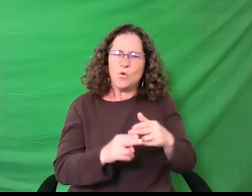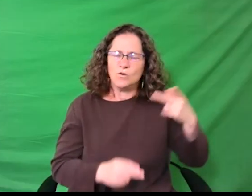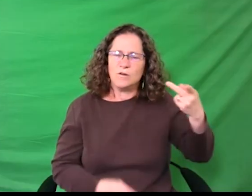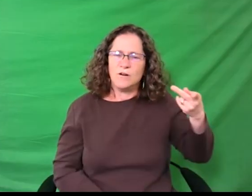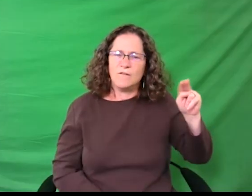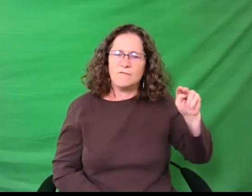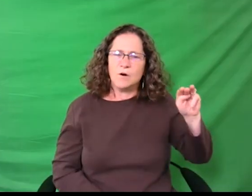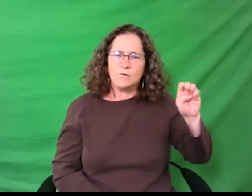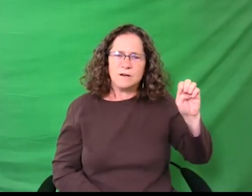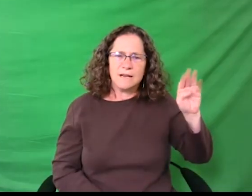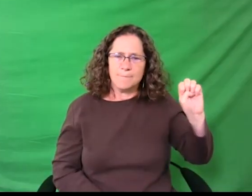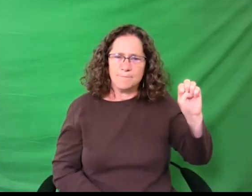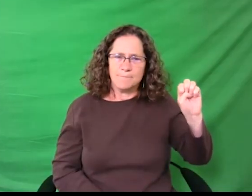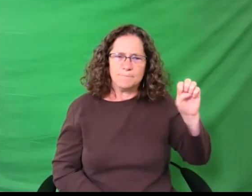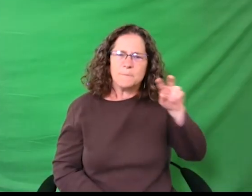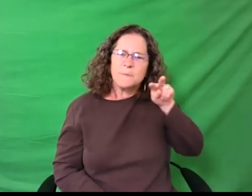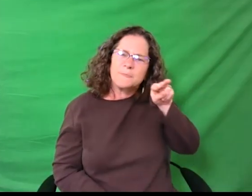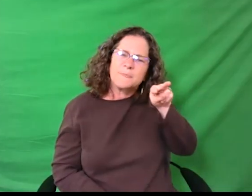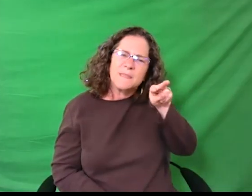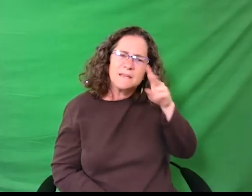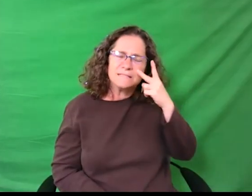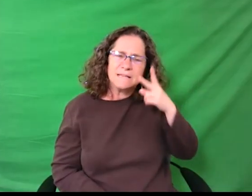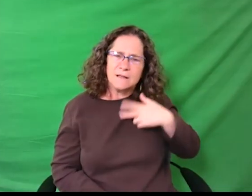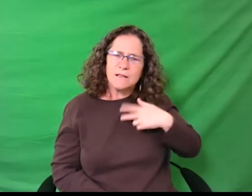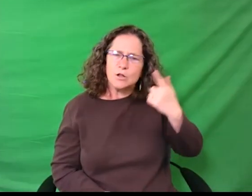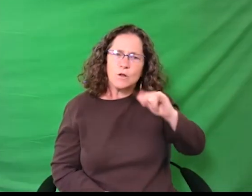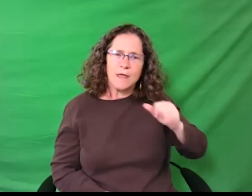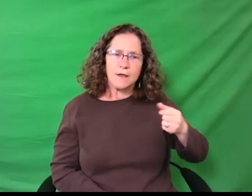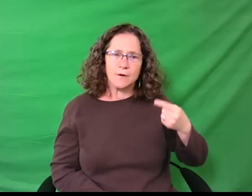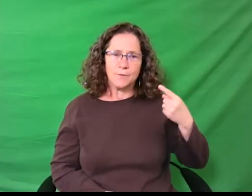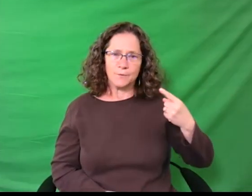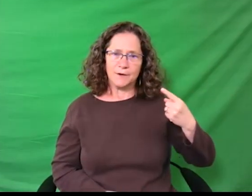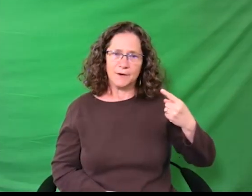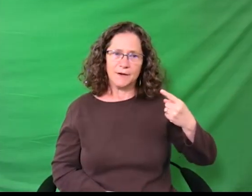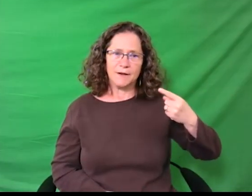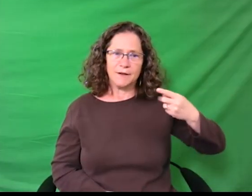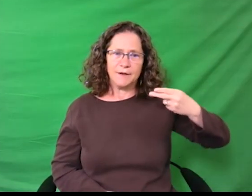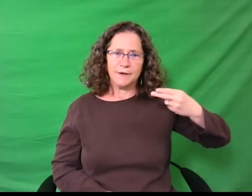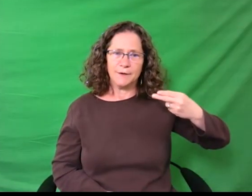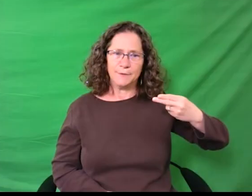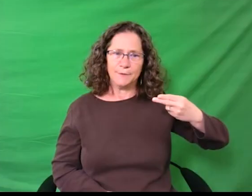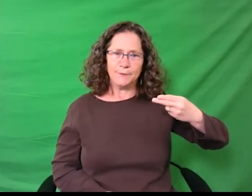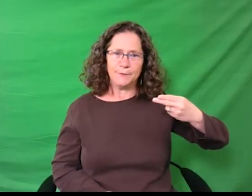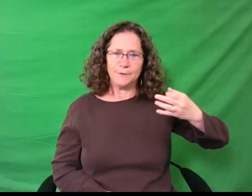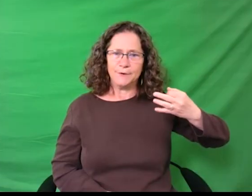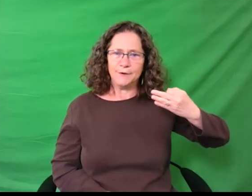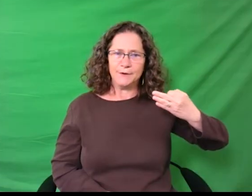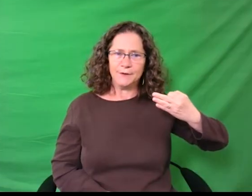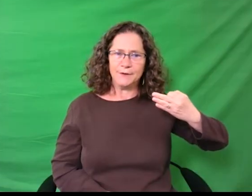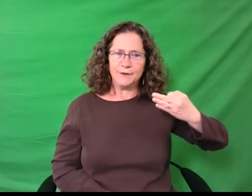So this is hand shape one, hand shape two, hand shape three,